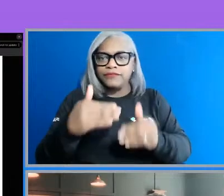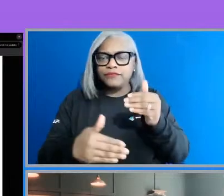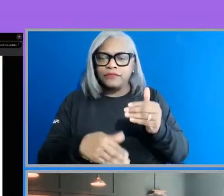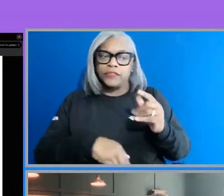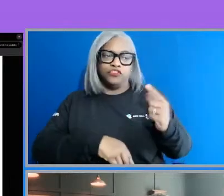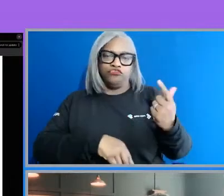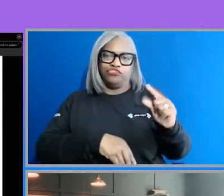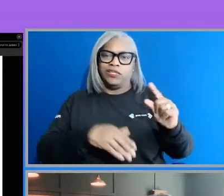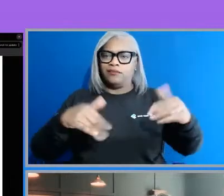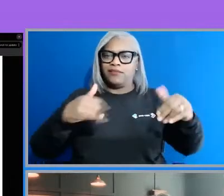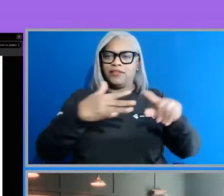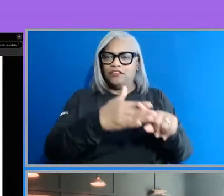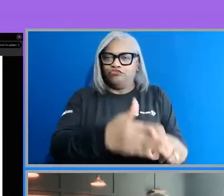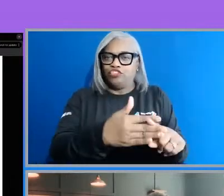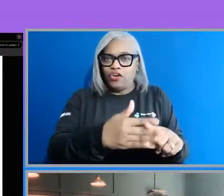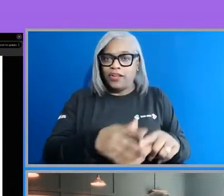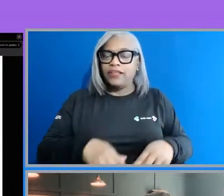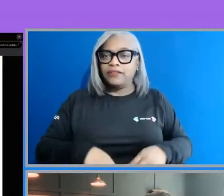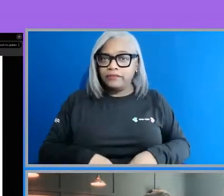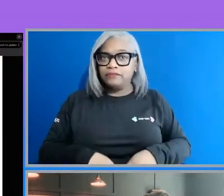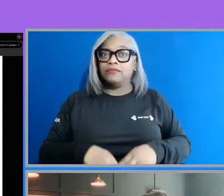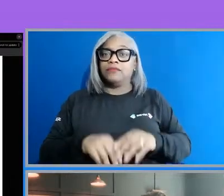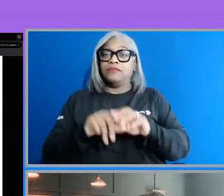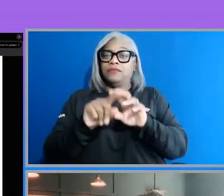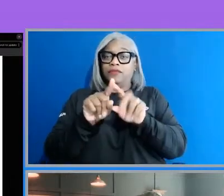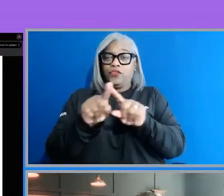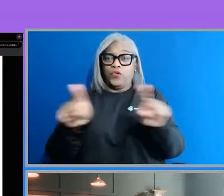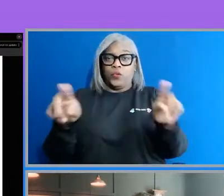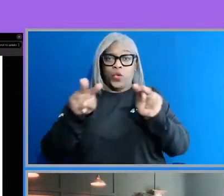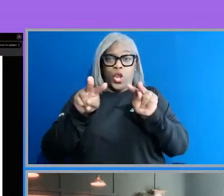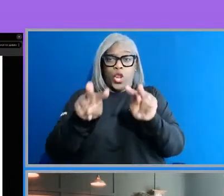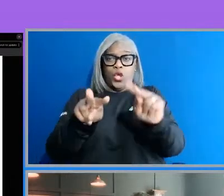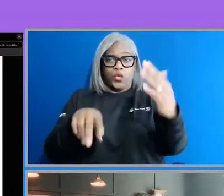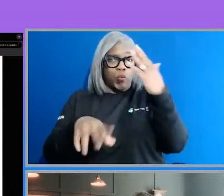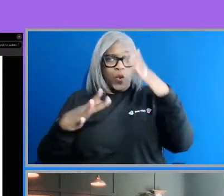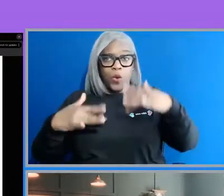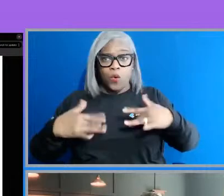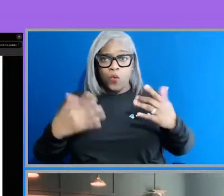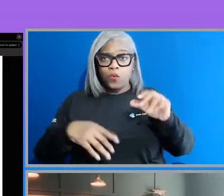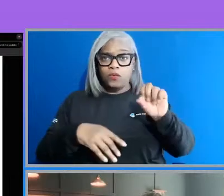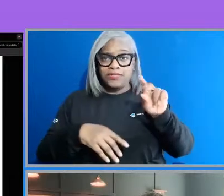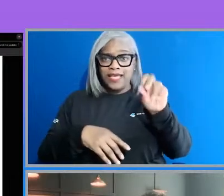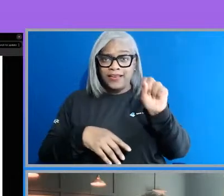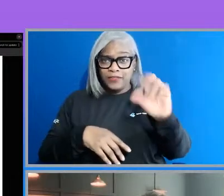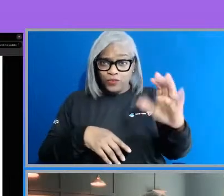started. Now, can you confidently tell me what status